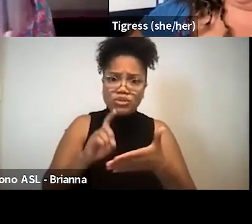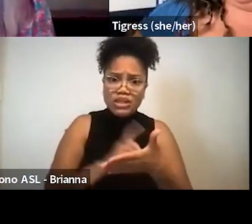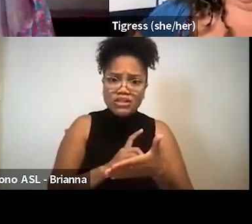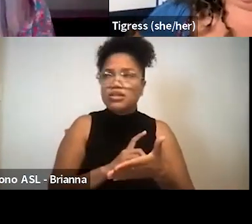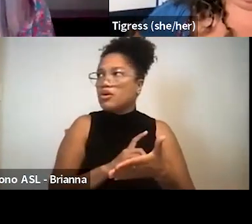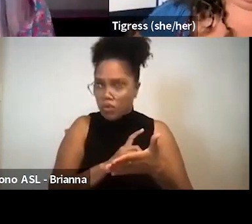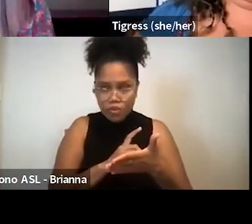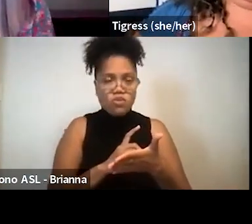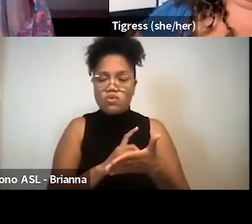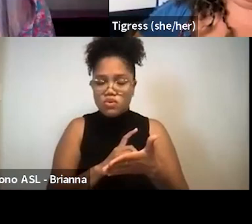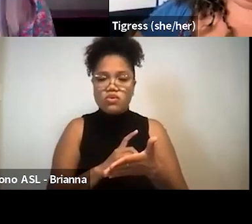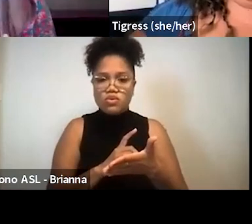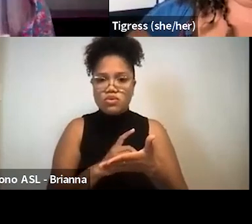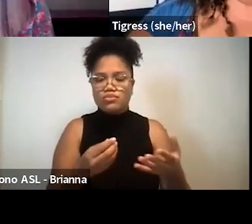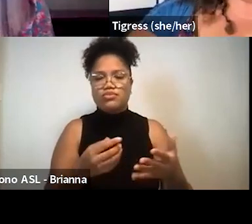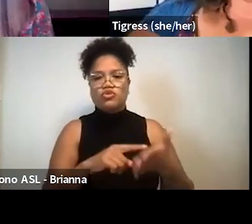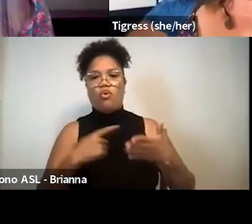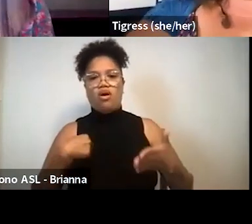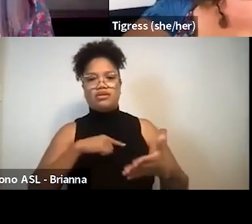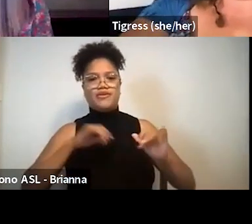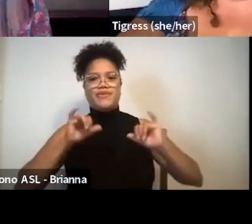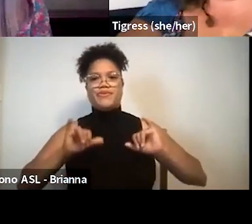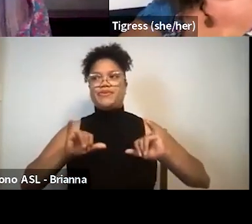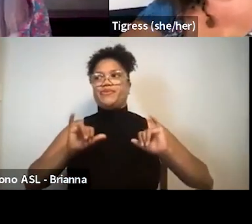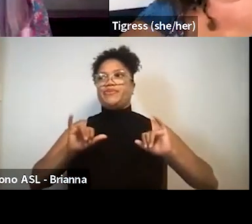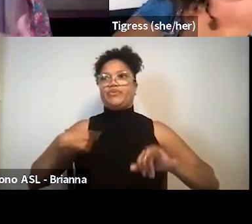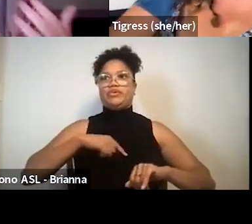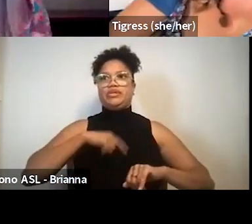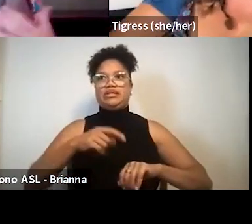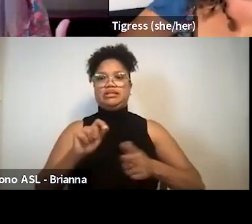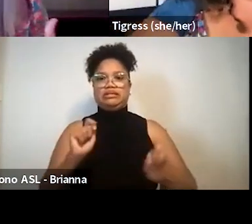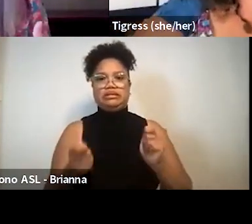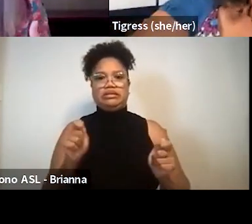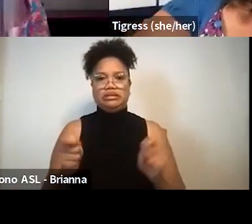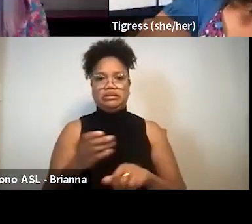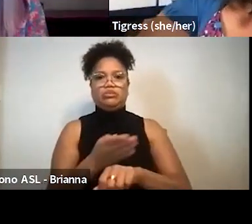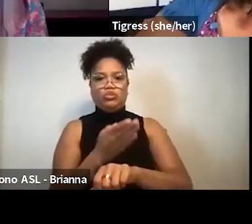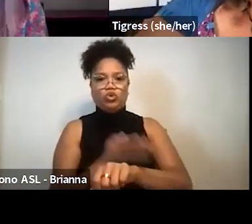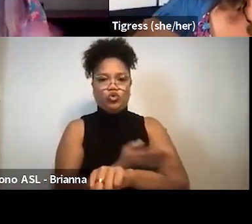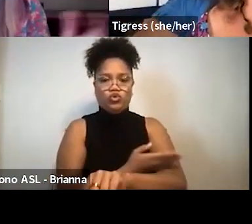us some signals that there was something that we needed to do. So we've been working on addressing the issue of body size discrimination.